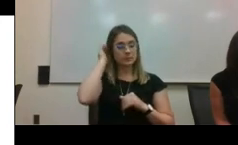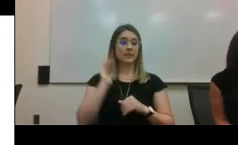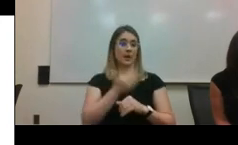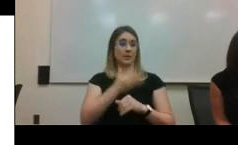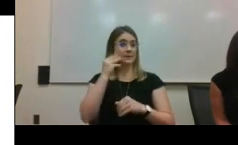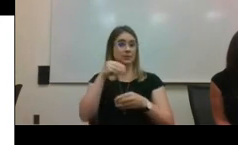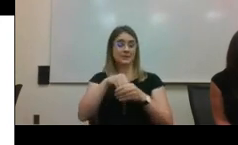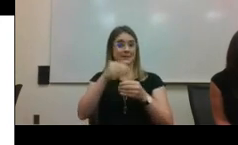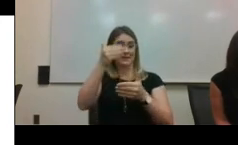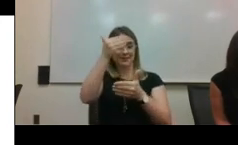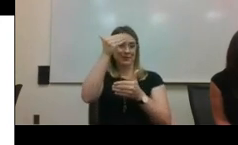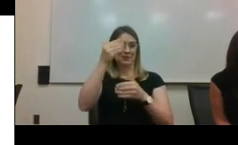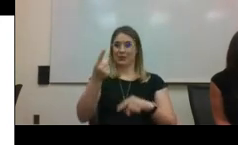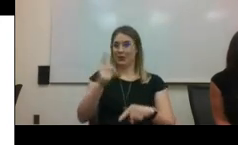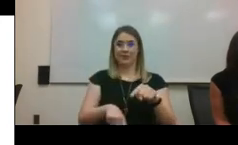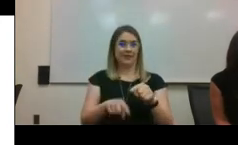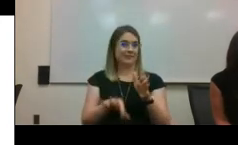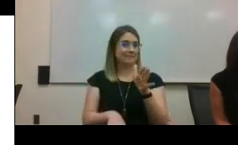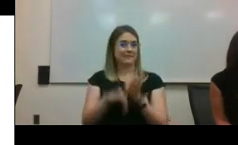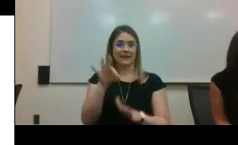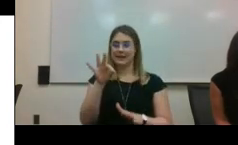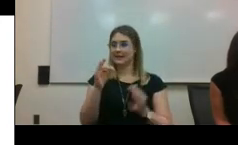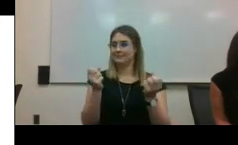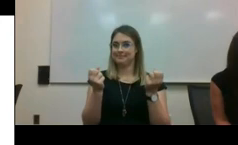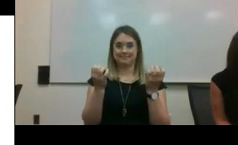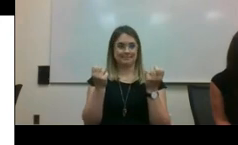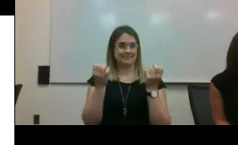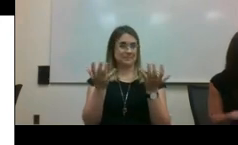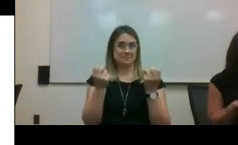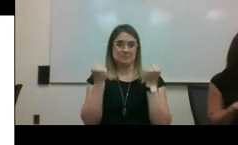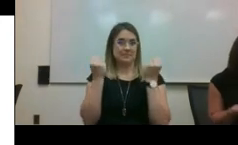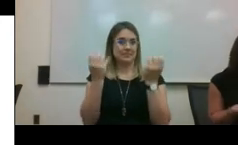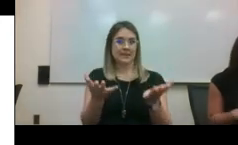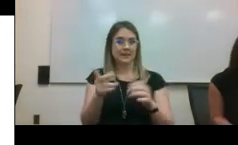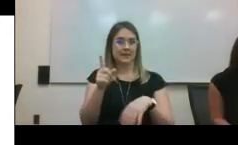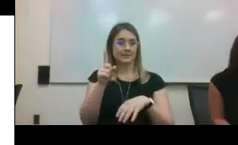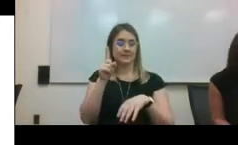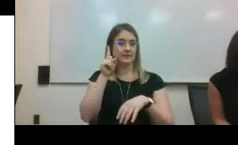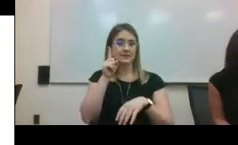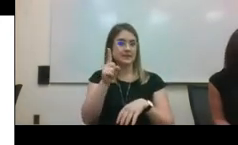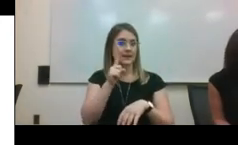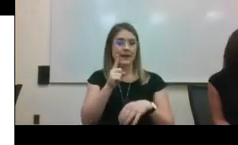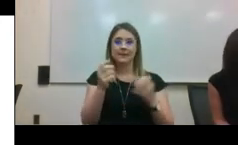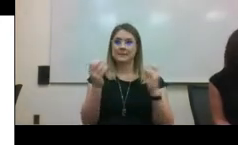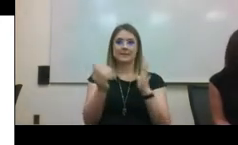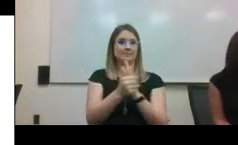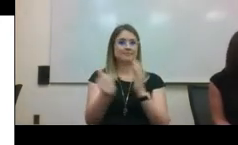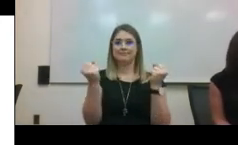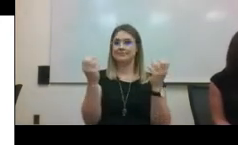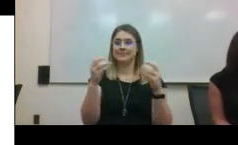we couldn't really find many people who were deaf and were very fluent in Modern Standard Arabic.